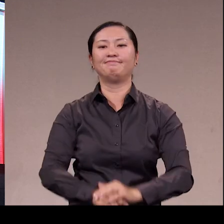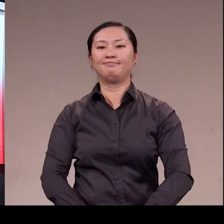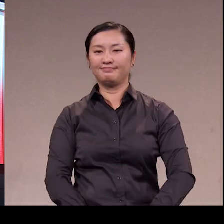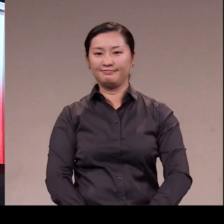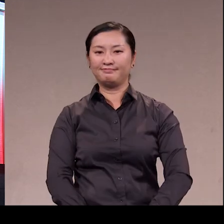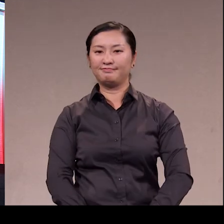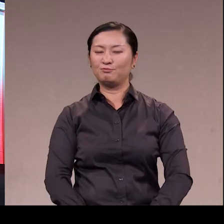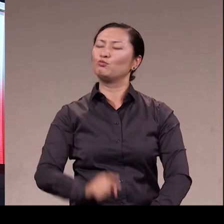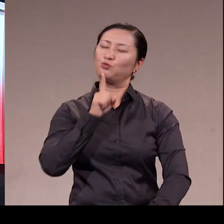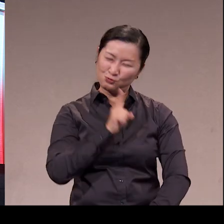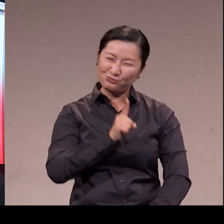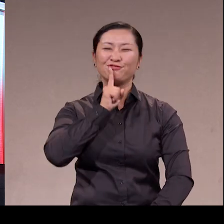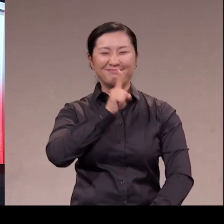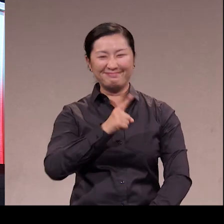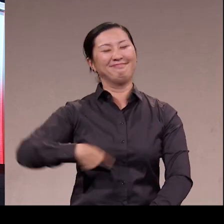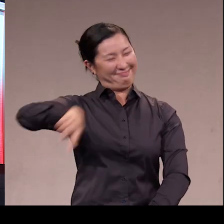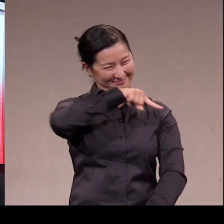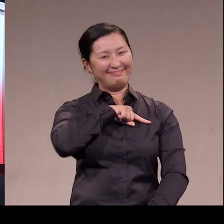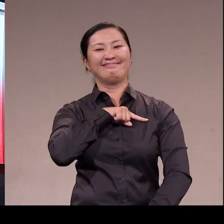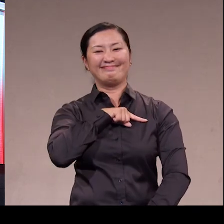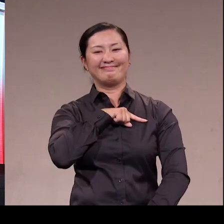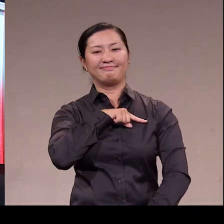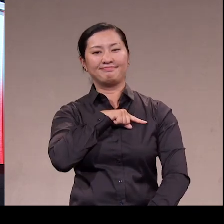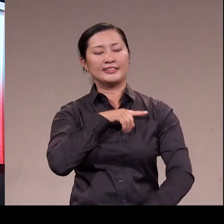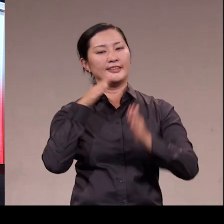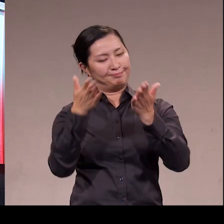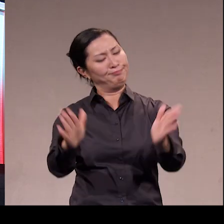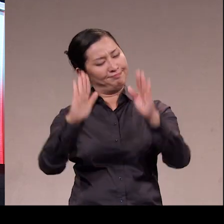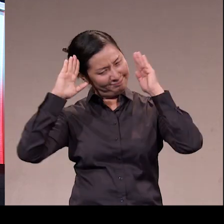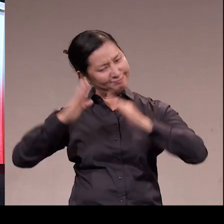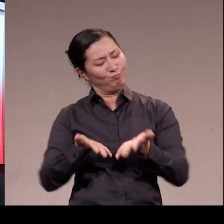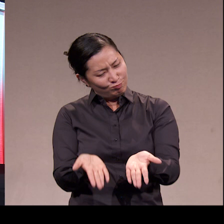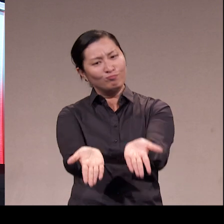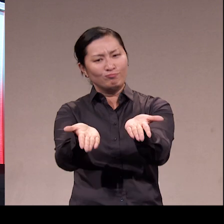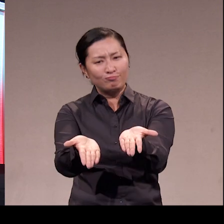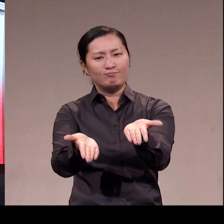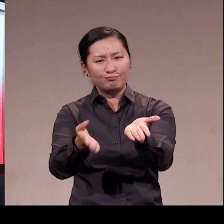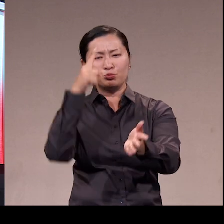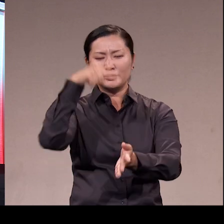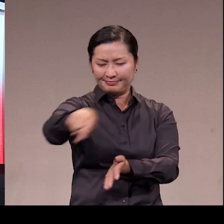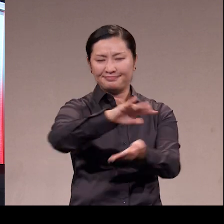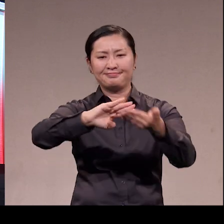will leave religious education to MUIS and the community. But, the government can help in